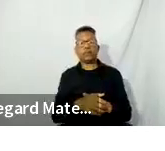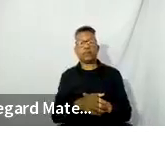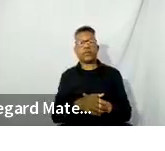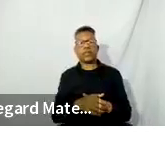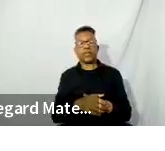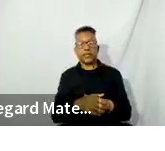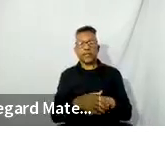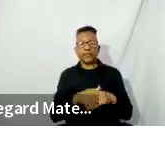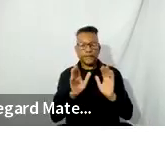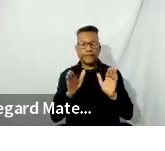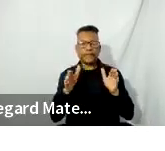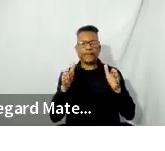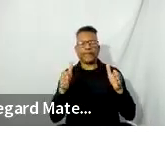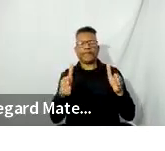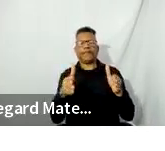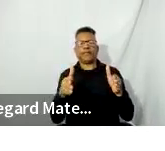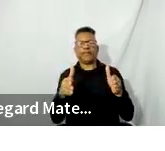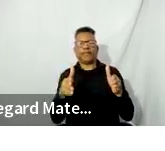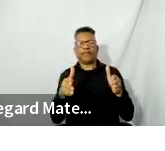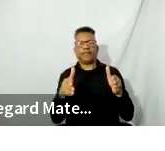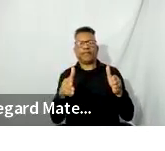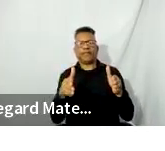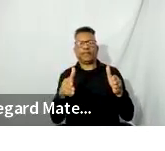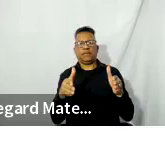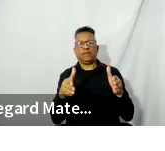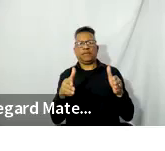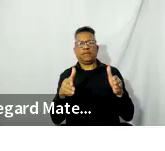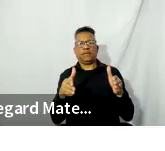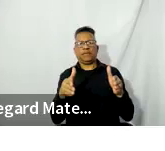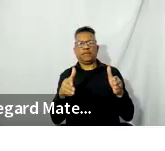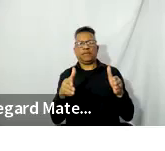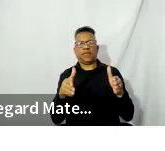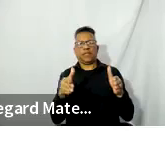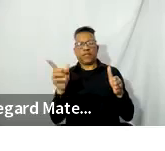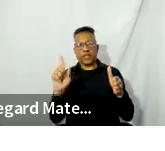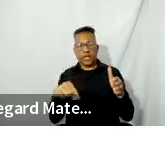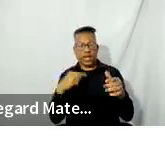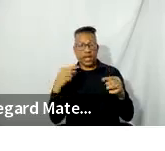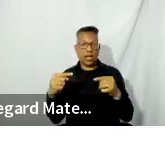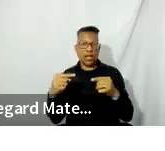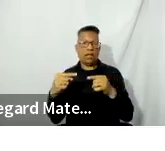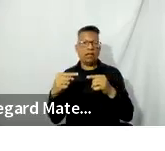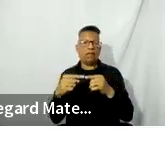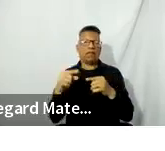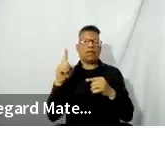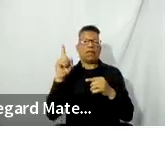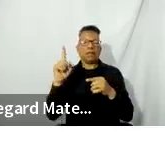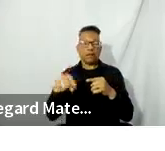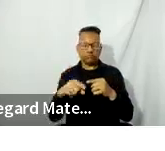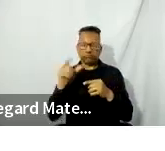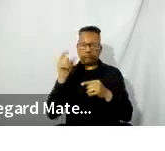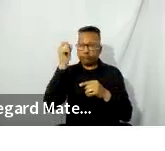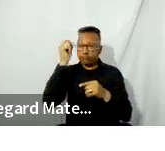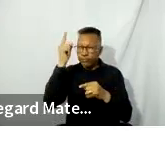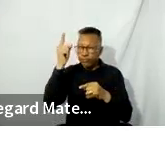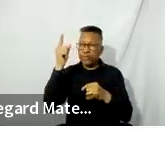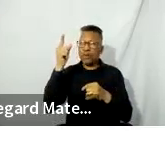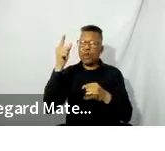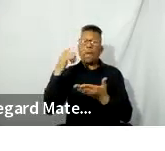. He's is taken as the is taken as the foundation is taken as the foundation. Of cultural activity Of cultural activity. Of cultural activity,